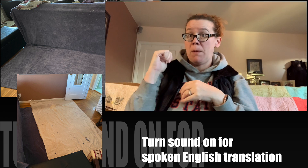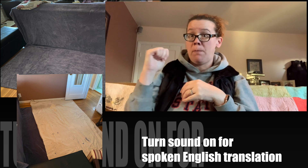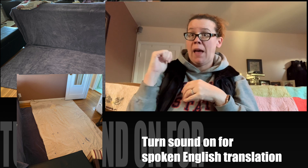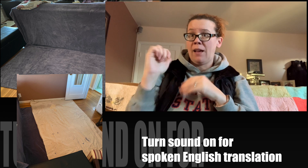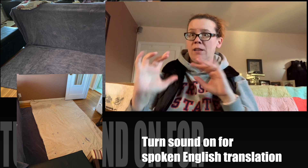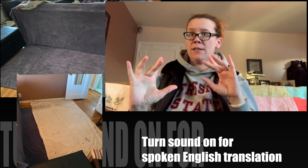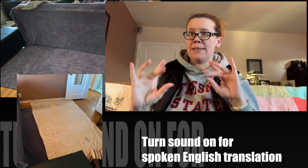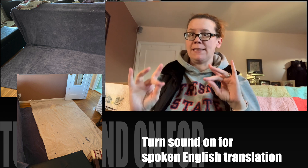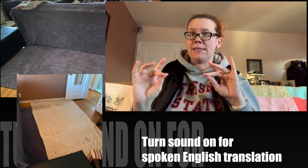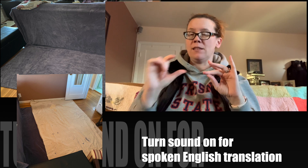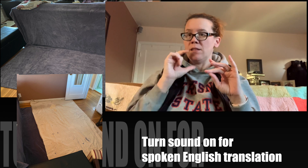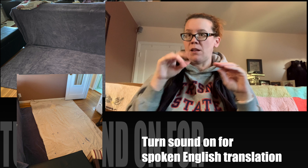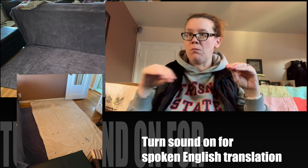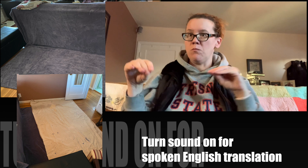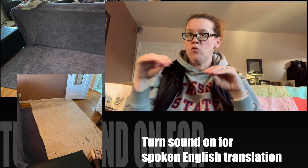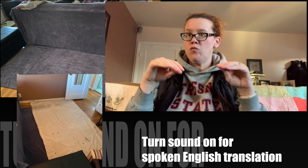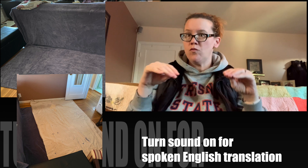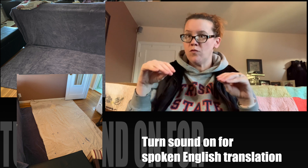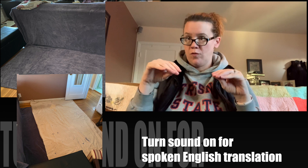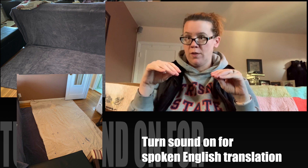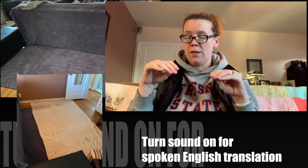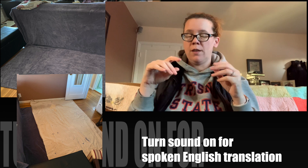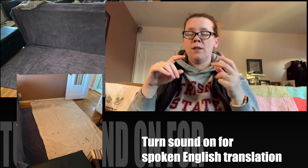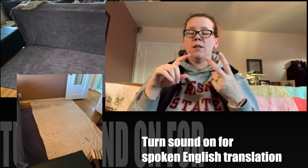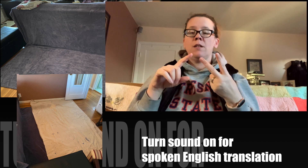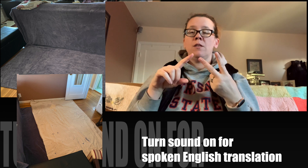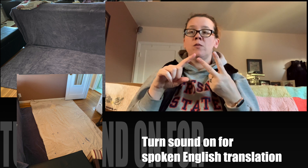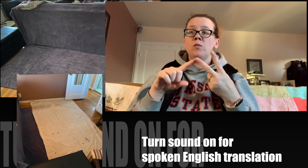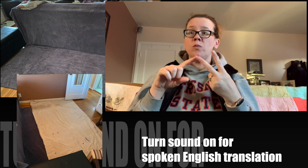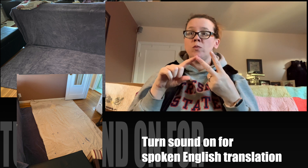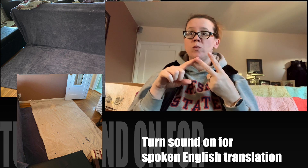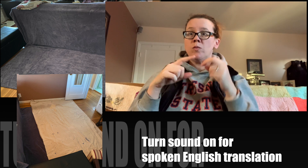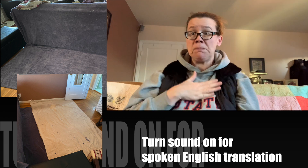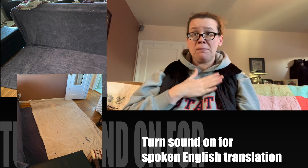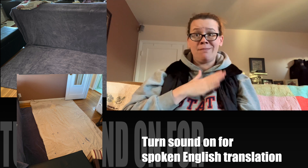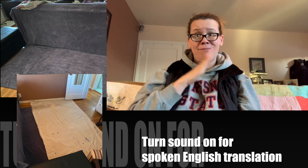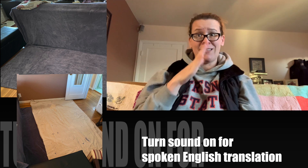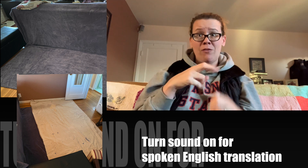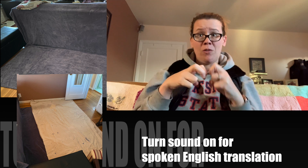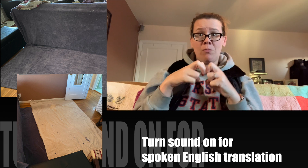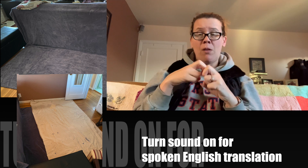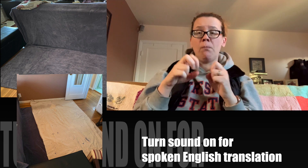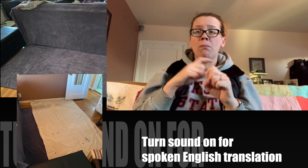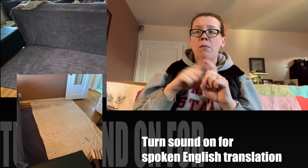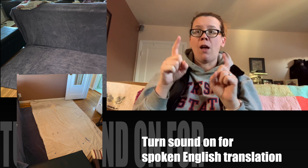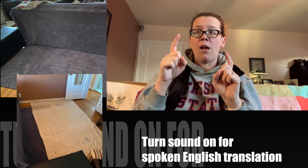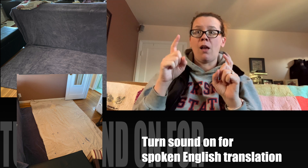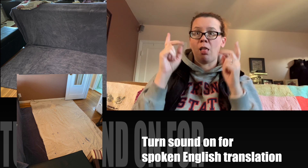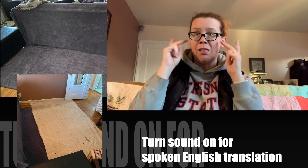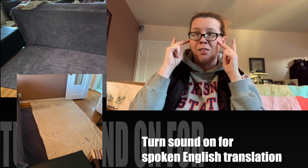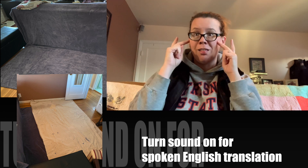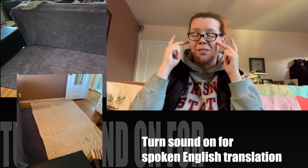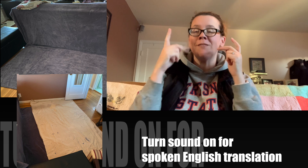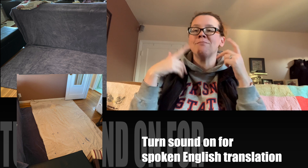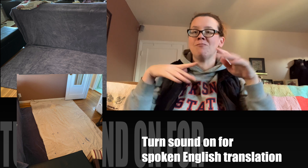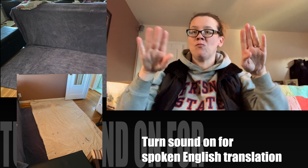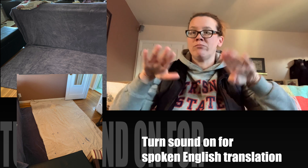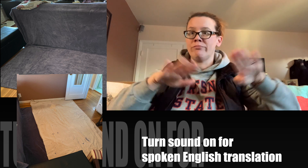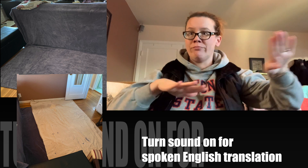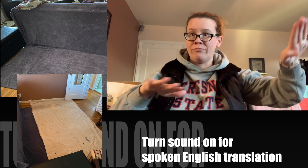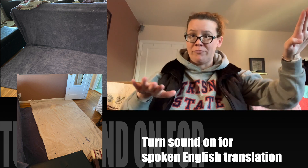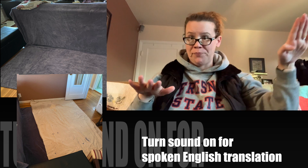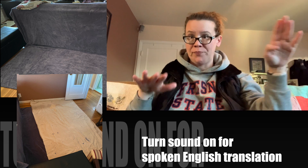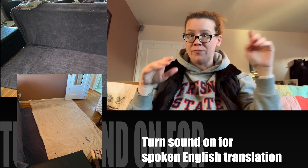um a couple blankets. Partly to help the backing fabric not shift - it's stickier